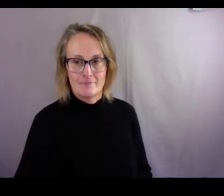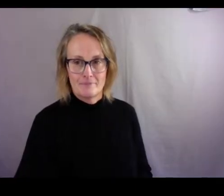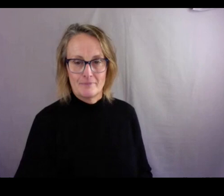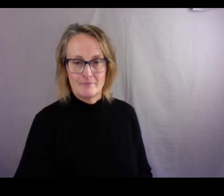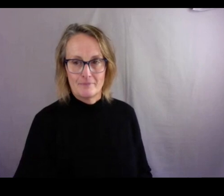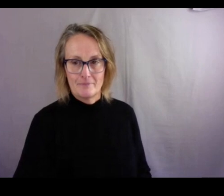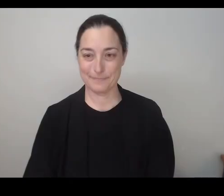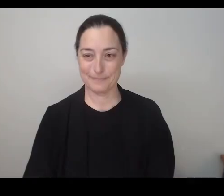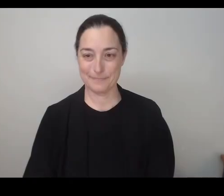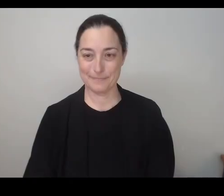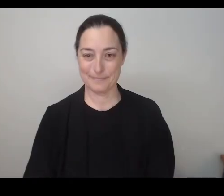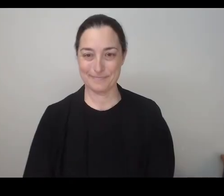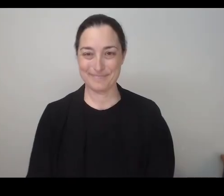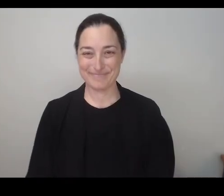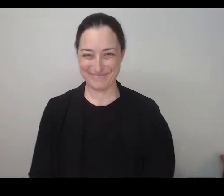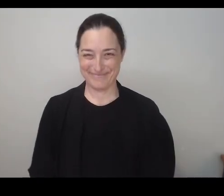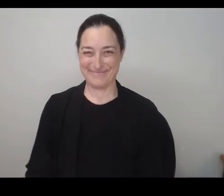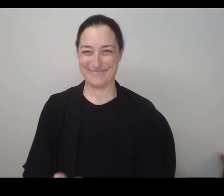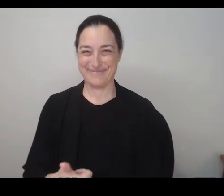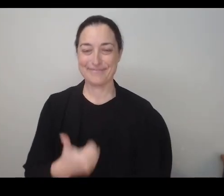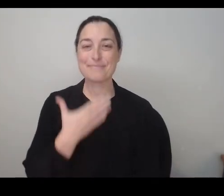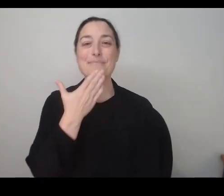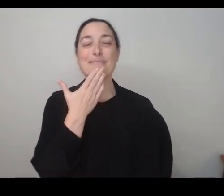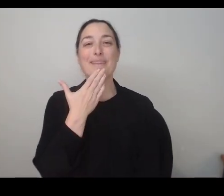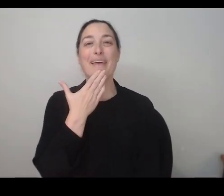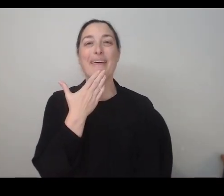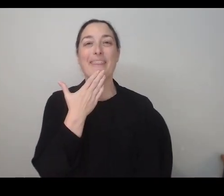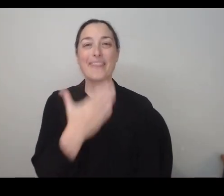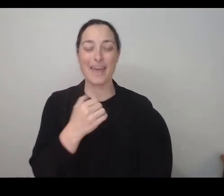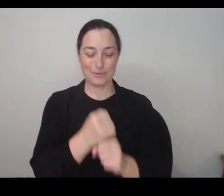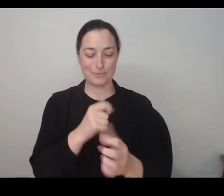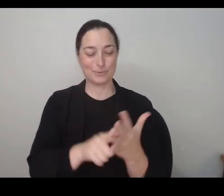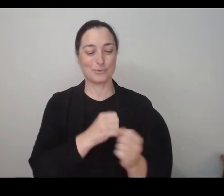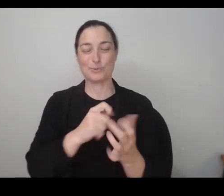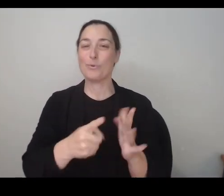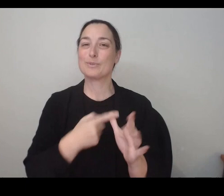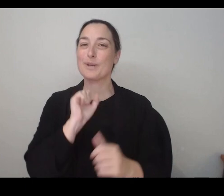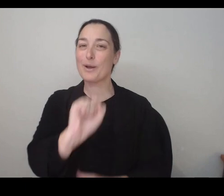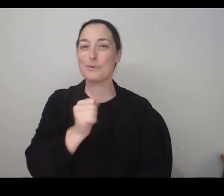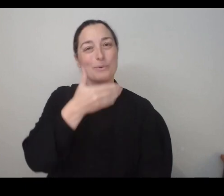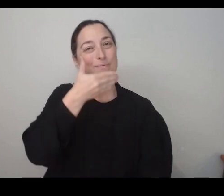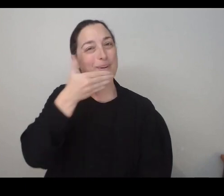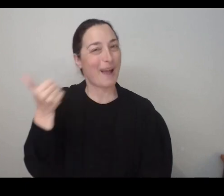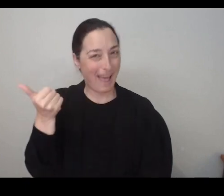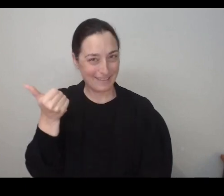Thank you so, so much, Georgia, for your kind words. I just want to start telling how happy I am